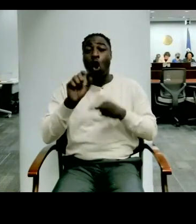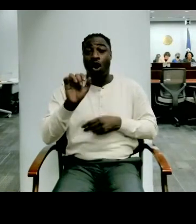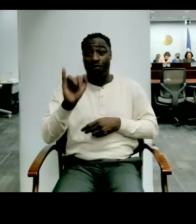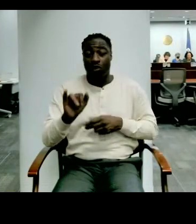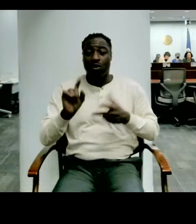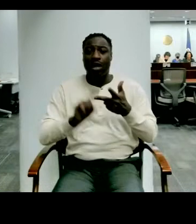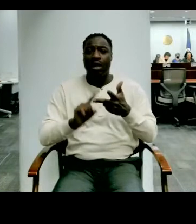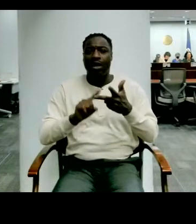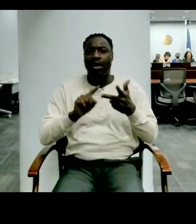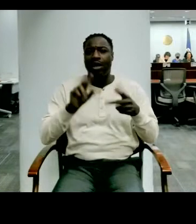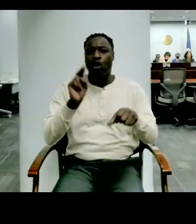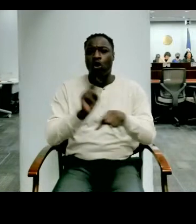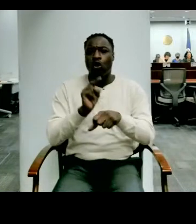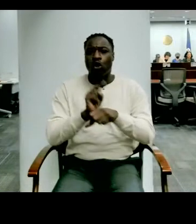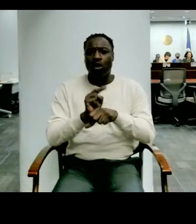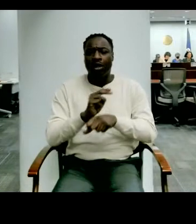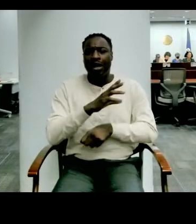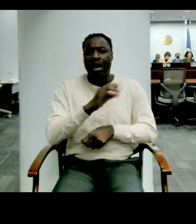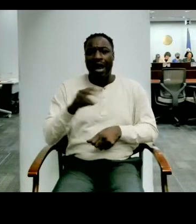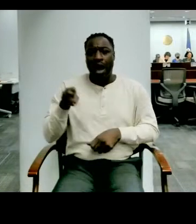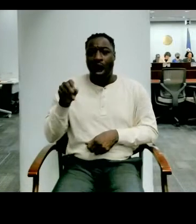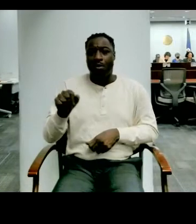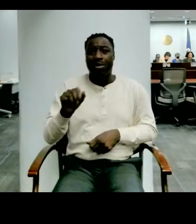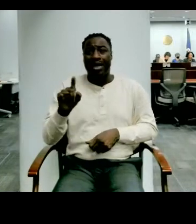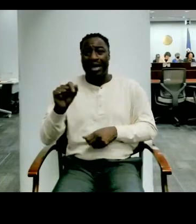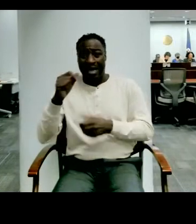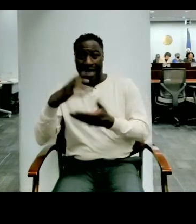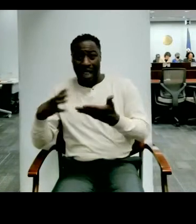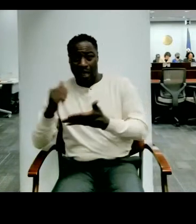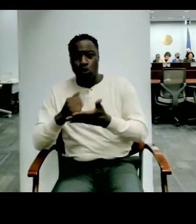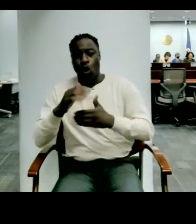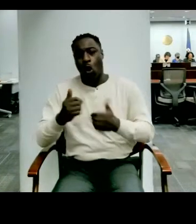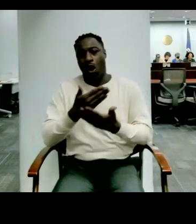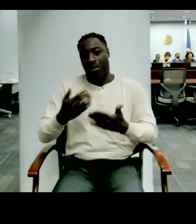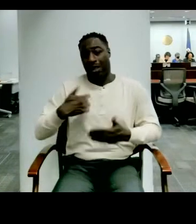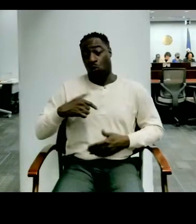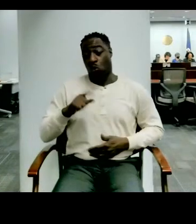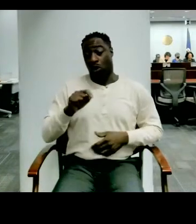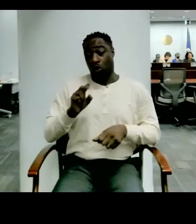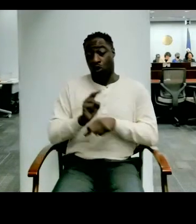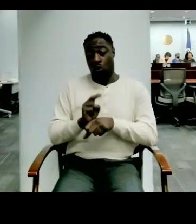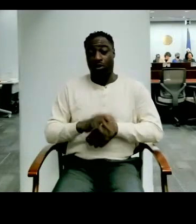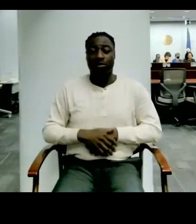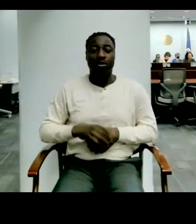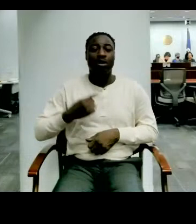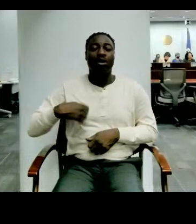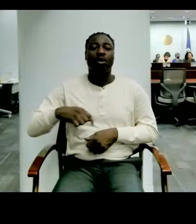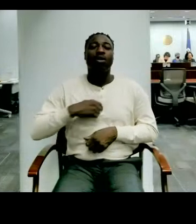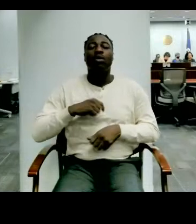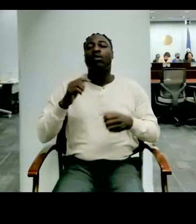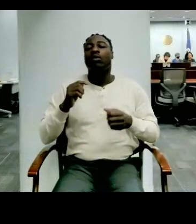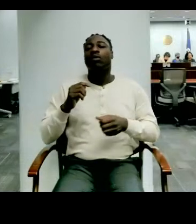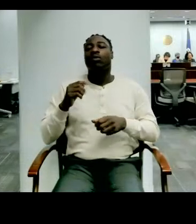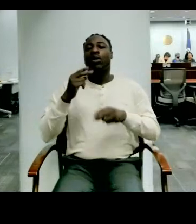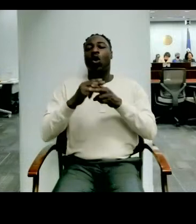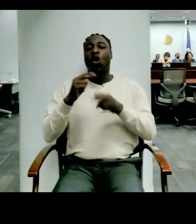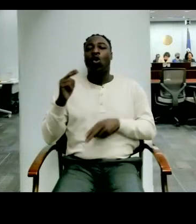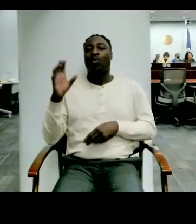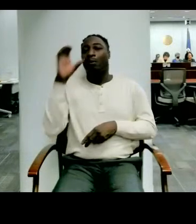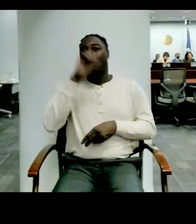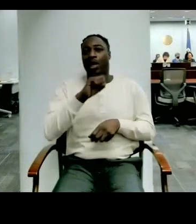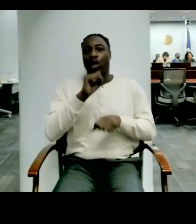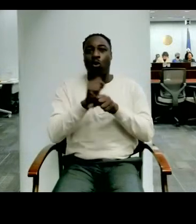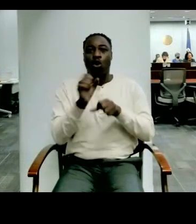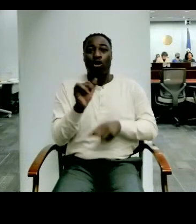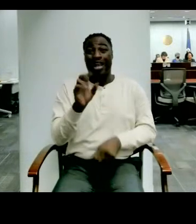utilization and compensation data collection. We call the often overlooked workers individuals age